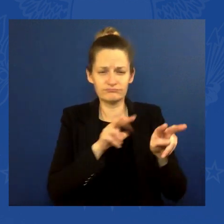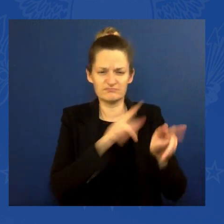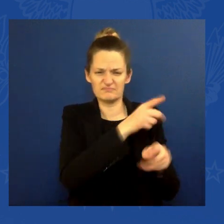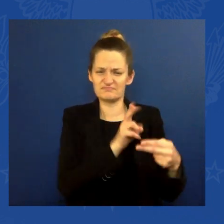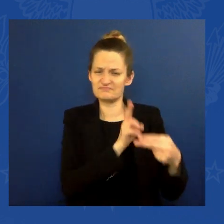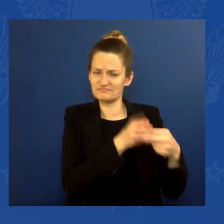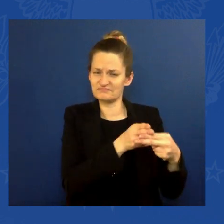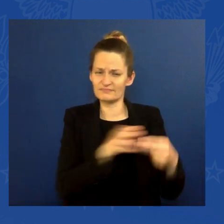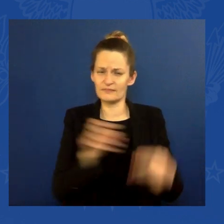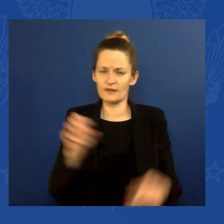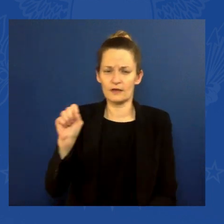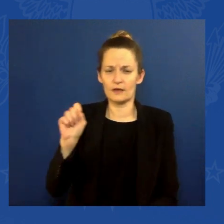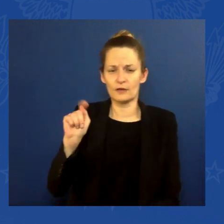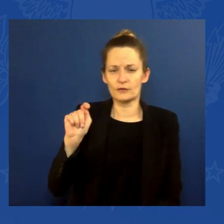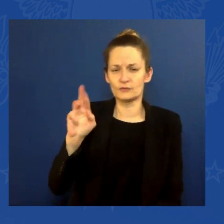And so, I had the great honor of being --